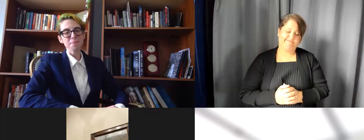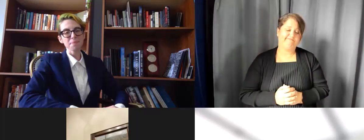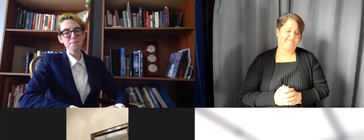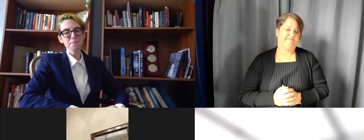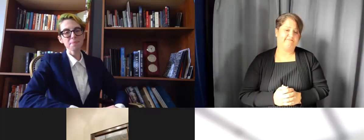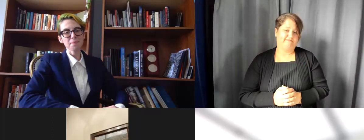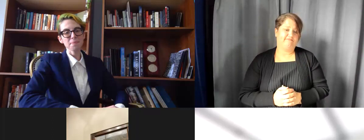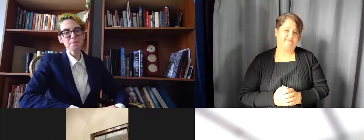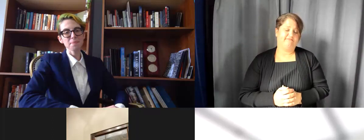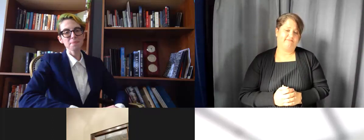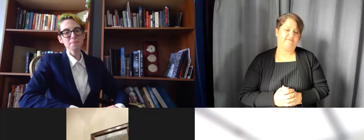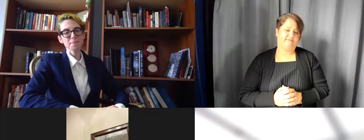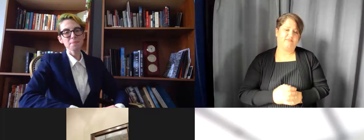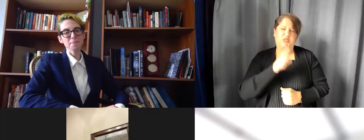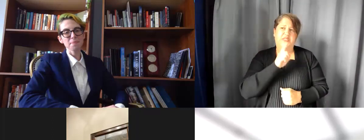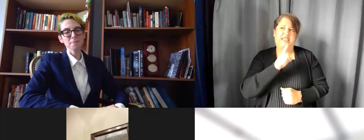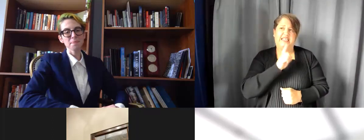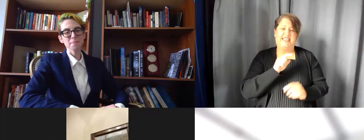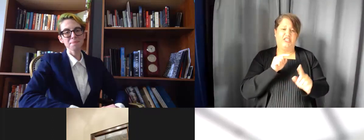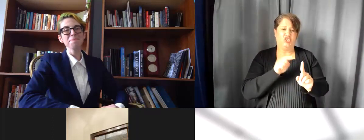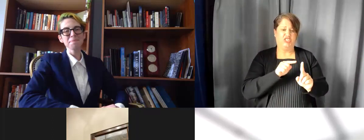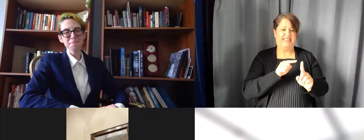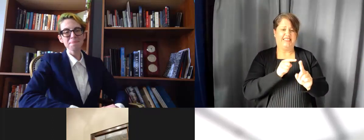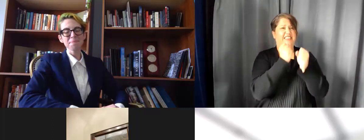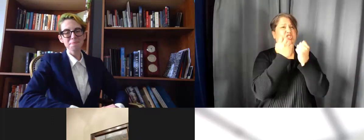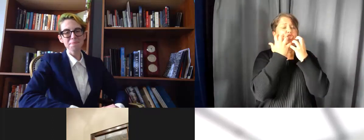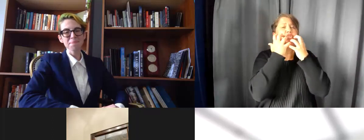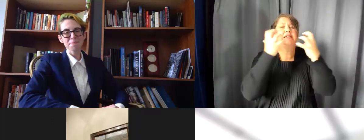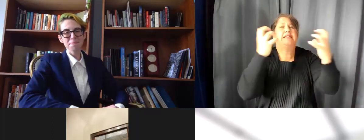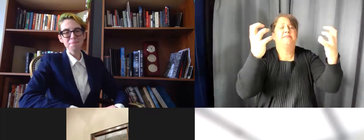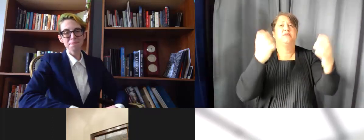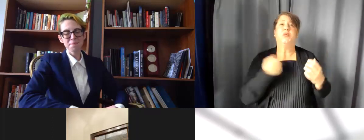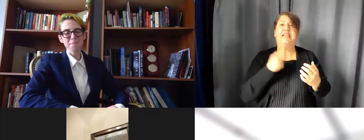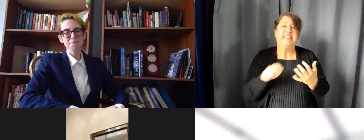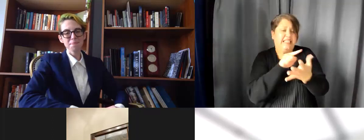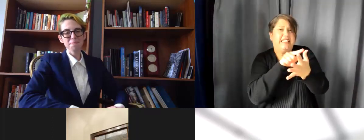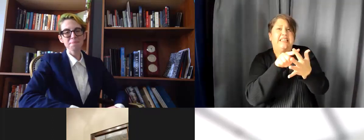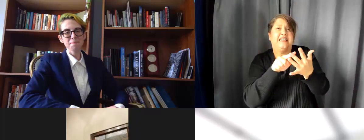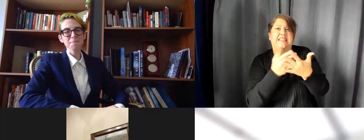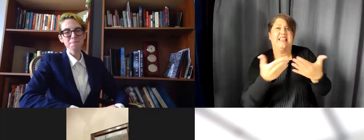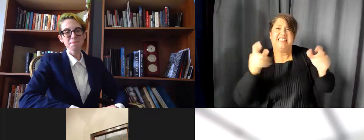Grace: really, you know, screamed at these people and said, we need these things. And yeah, I